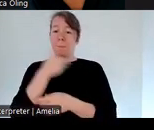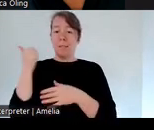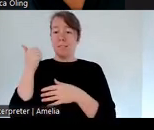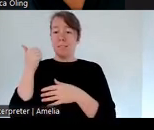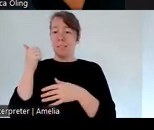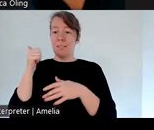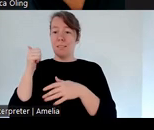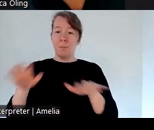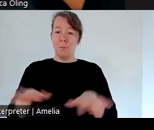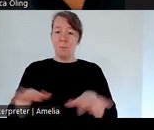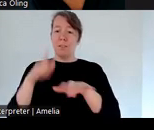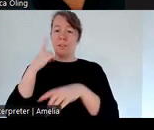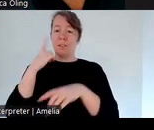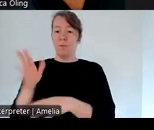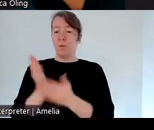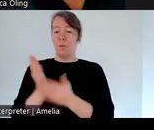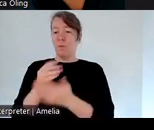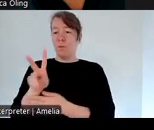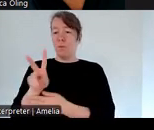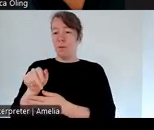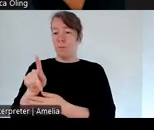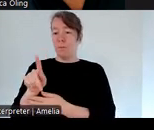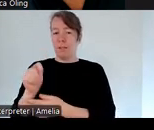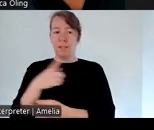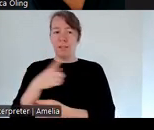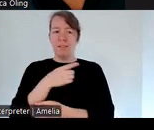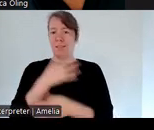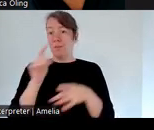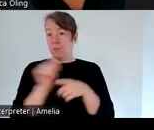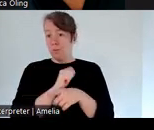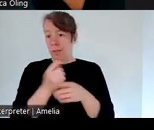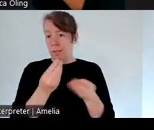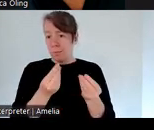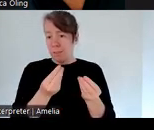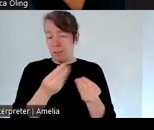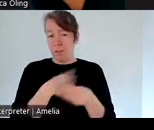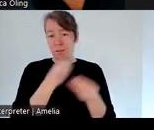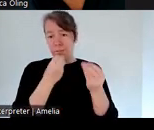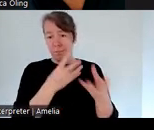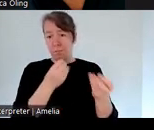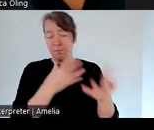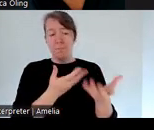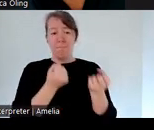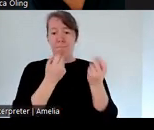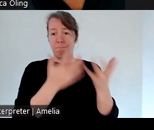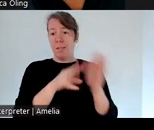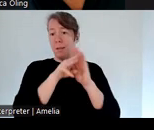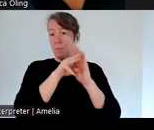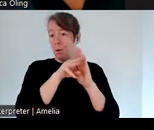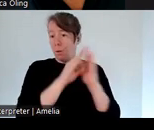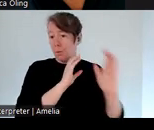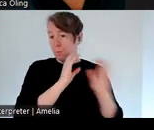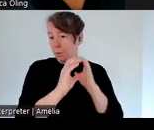There's training material here, um, there’s a lot that we did that was model, um, communication that you can offer to vendors.